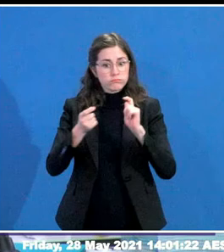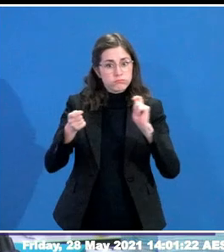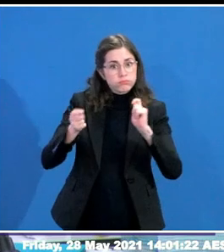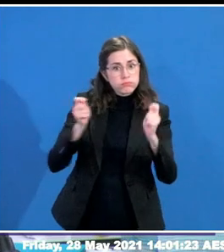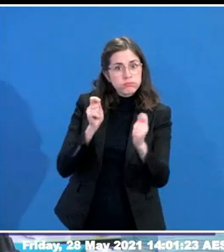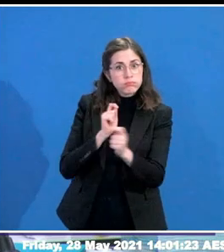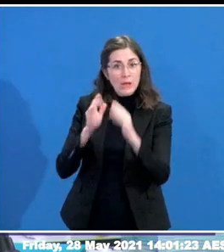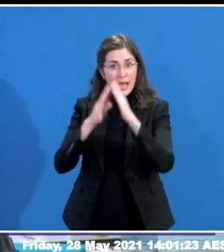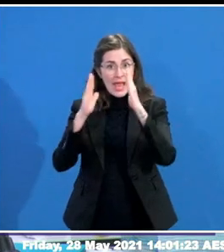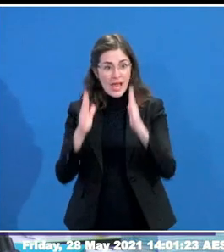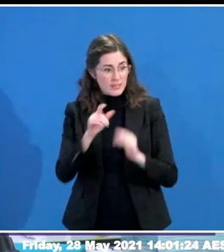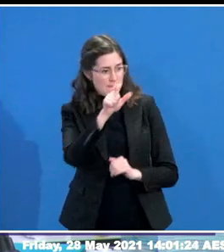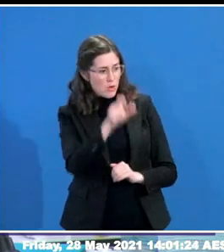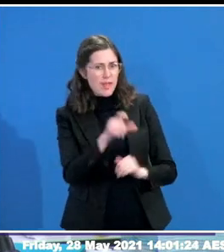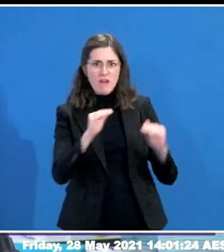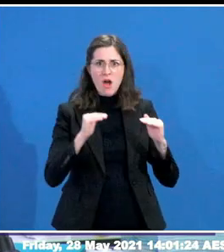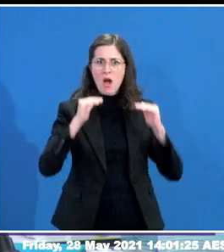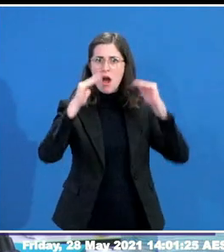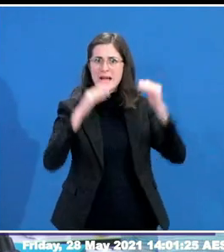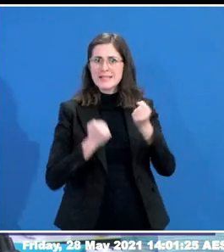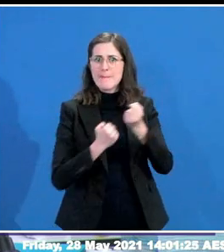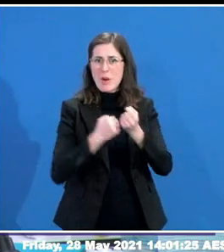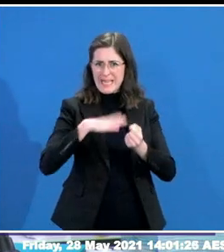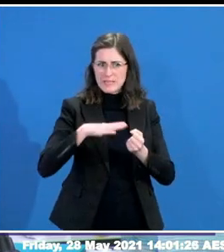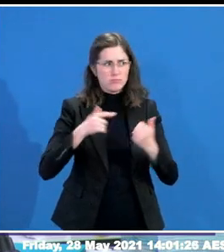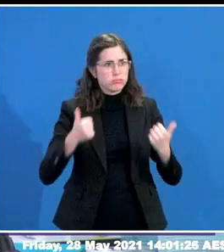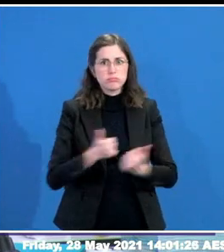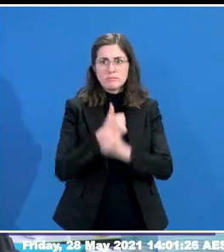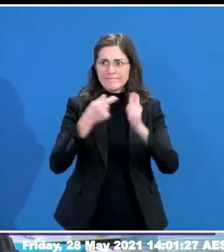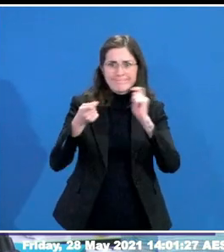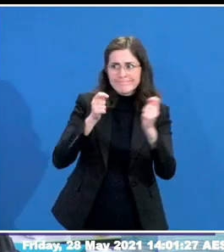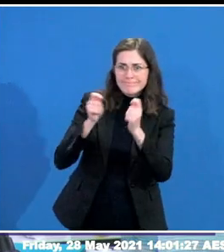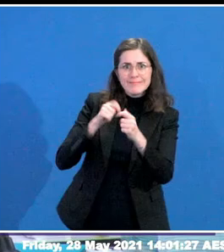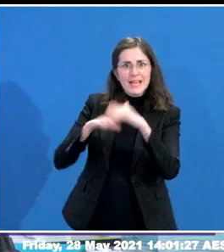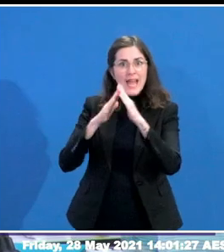disabilities who require modifications to their accommodation, part of that